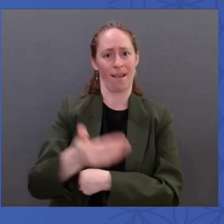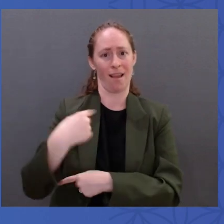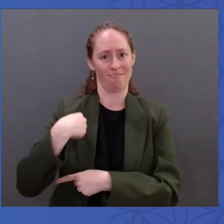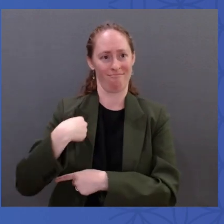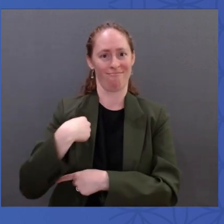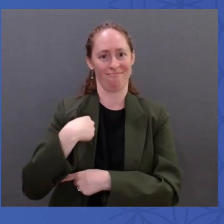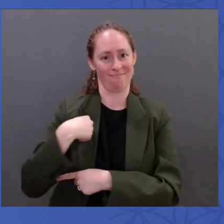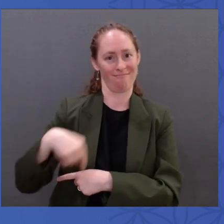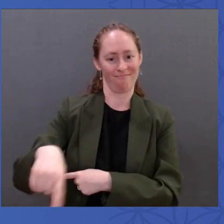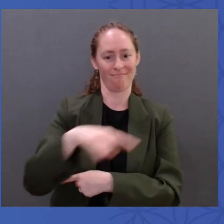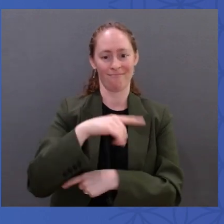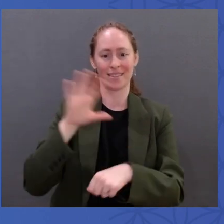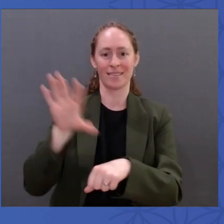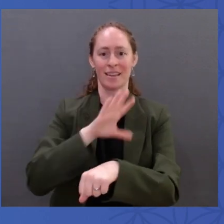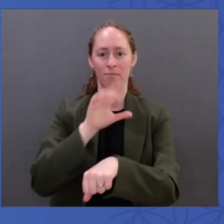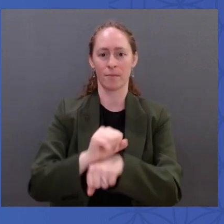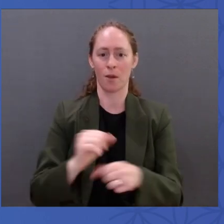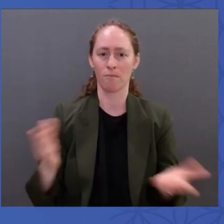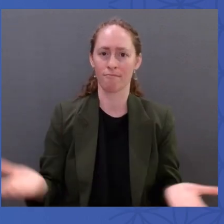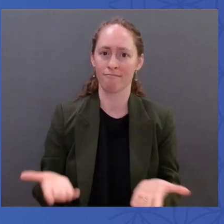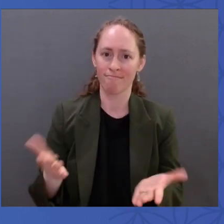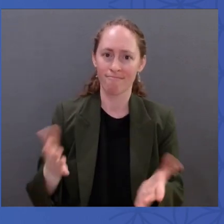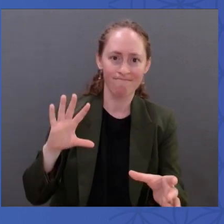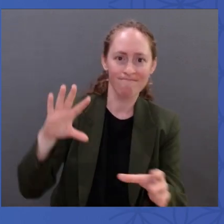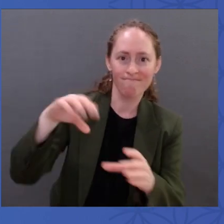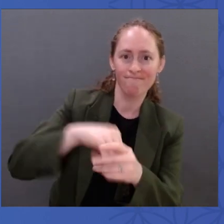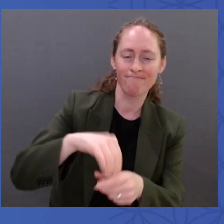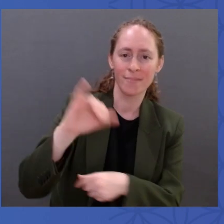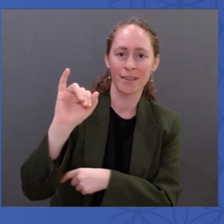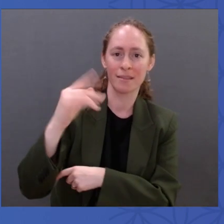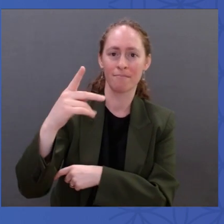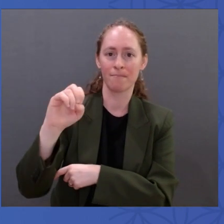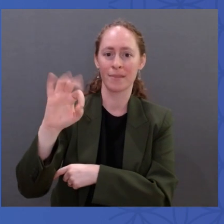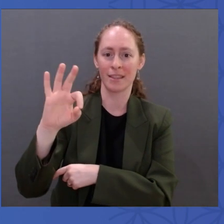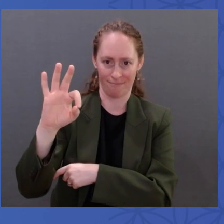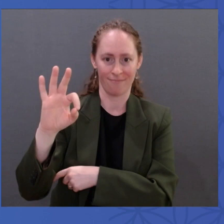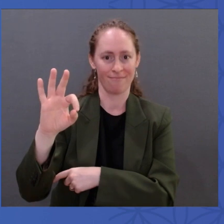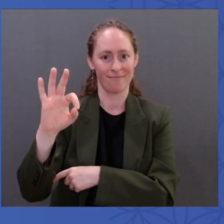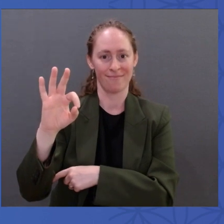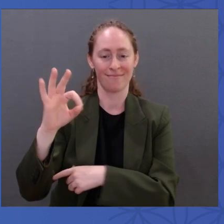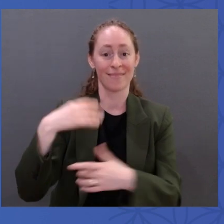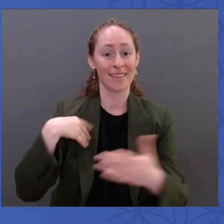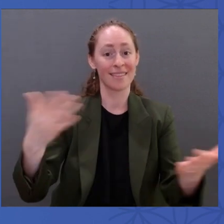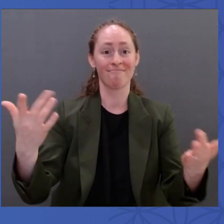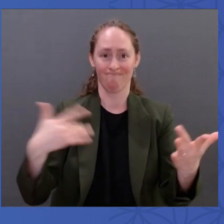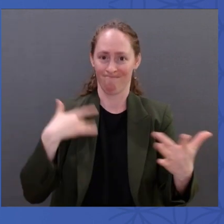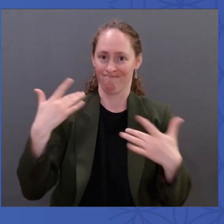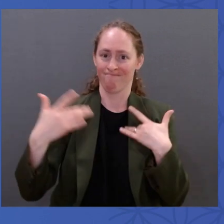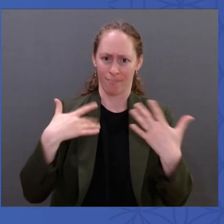Singapore welcomes the IPEF. We have always upheld an open, inclusive and rules based order